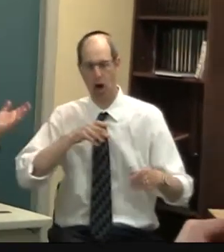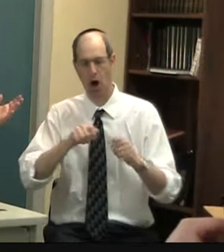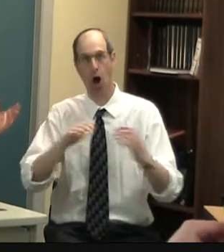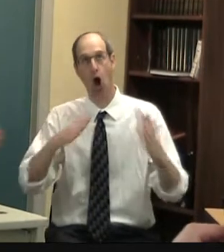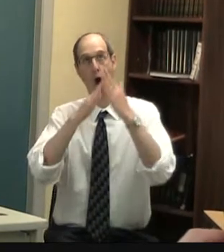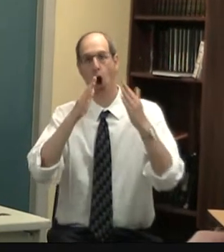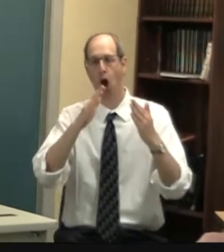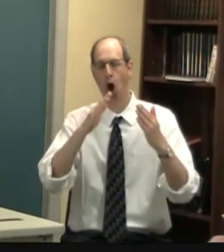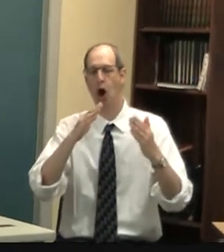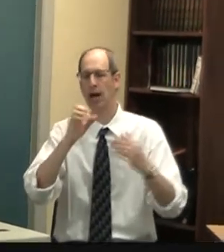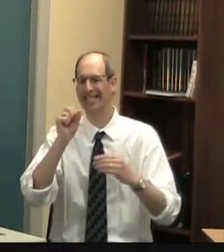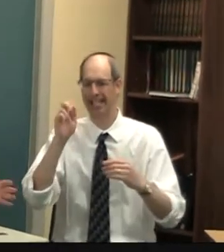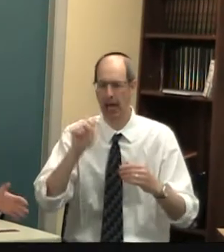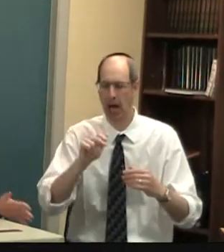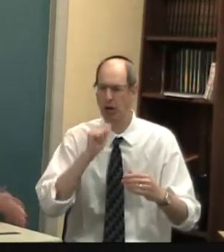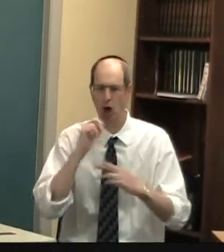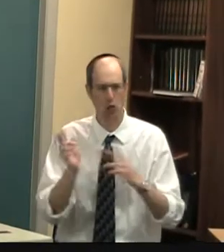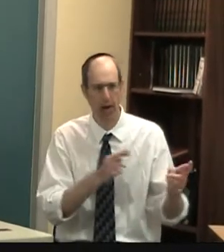it she initial shock was arreva they were